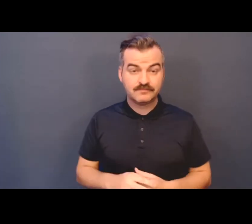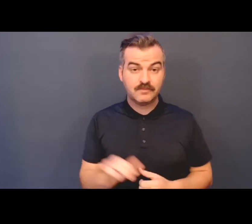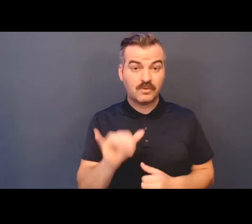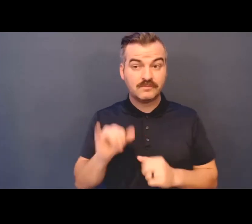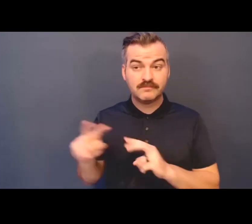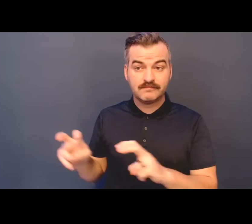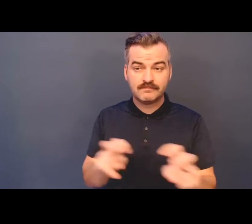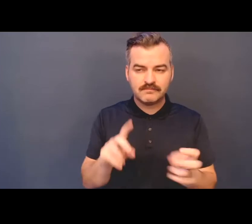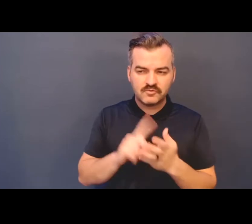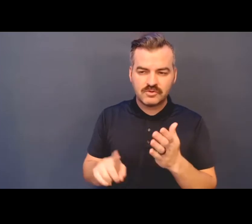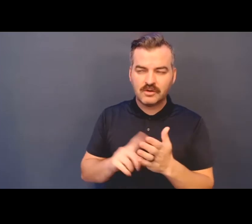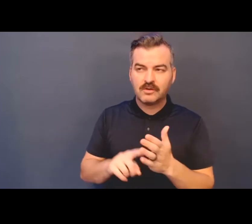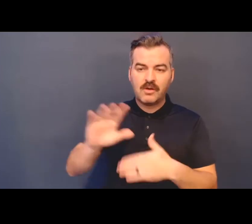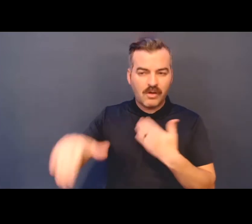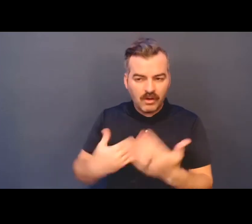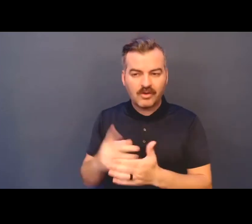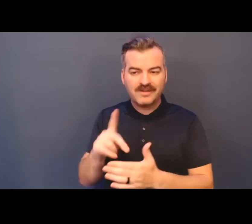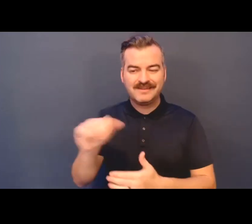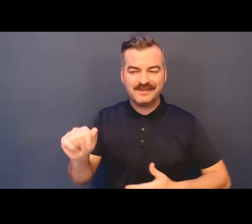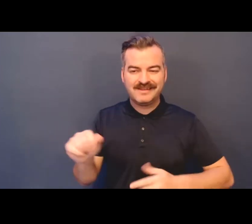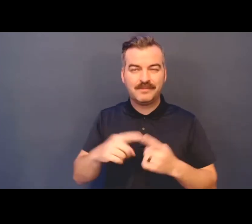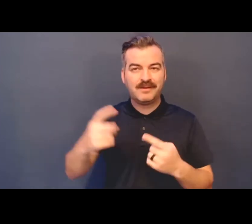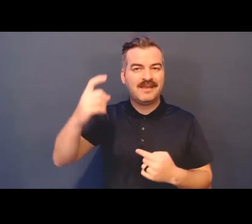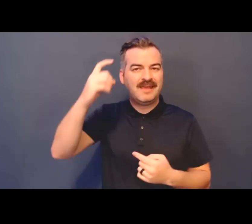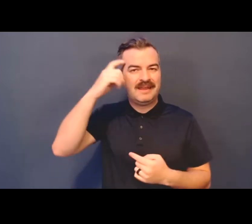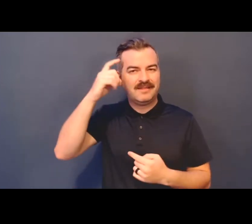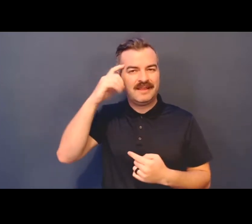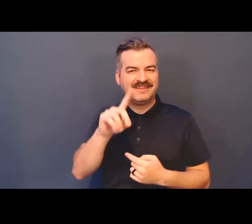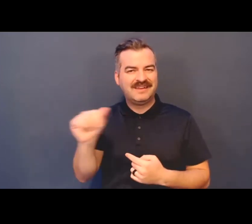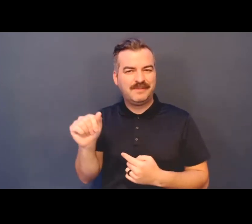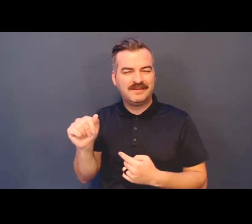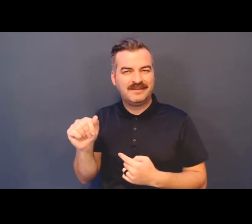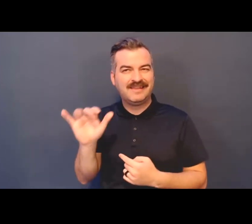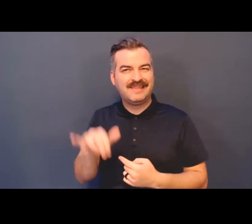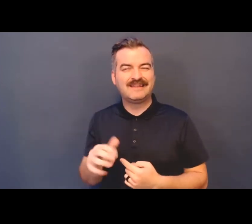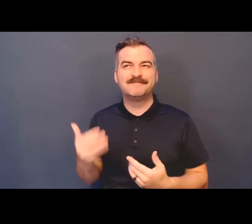disability and all of its forms, intellectual disability is often a form of disability,